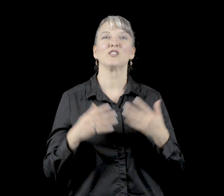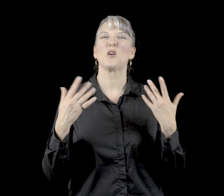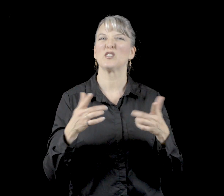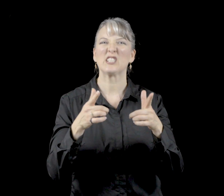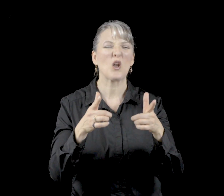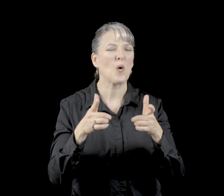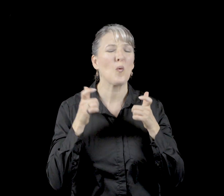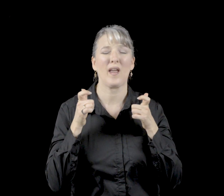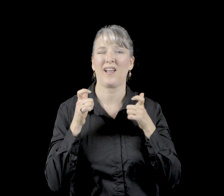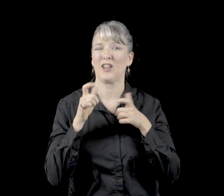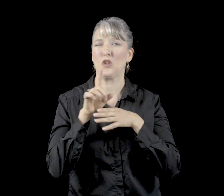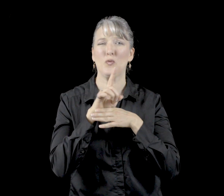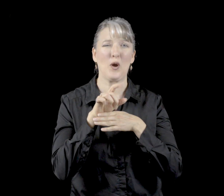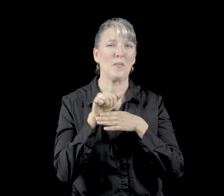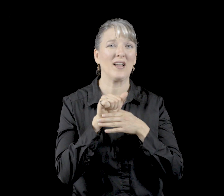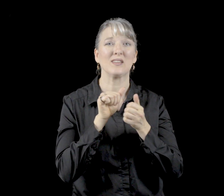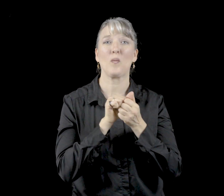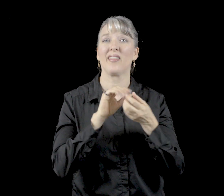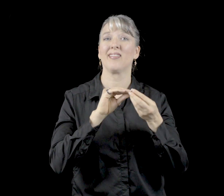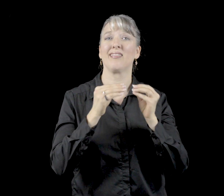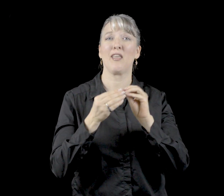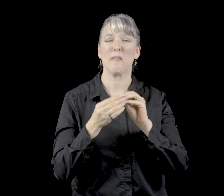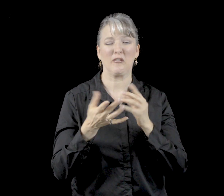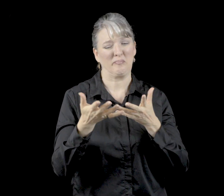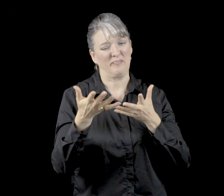This is just a quick drill with numbers.